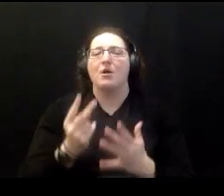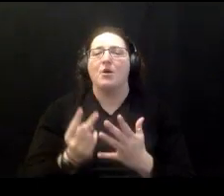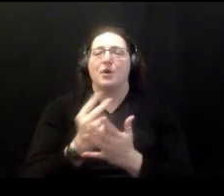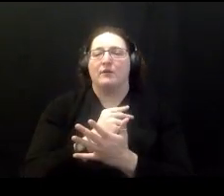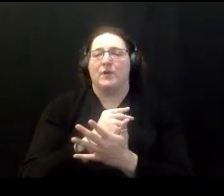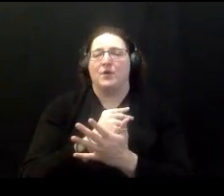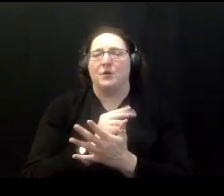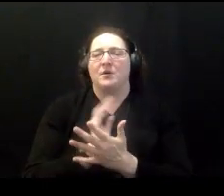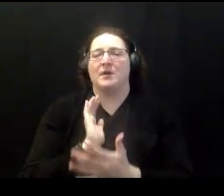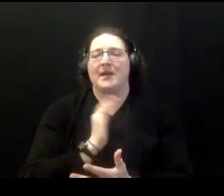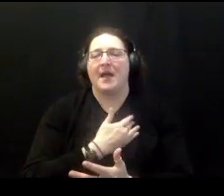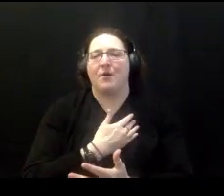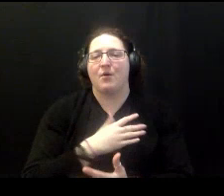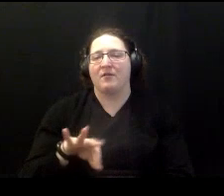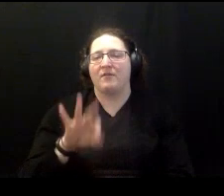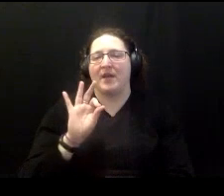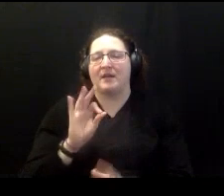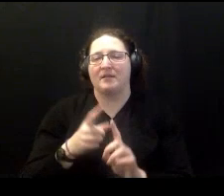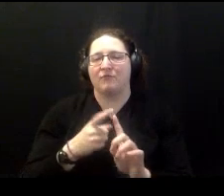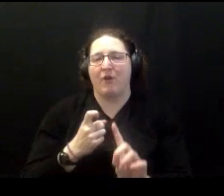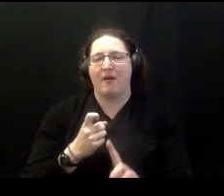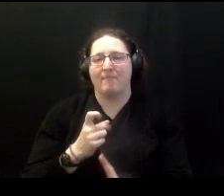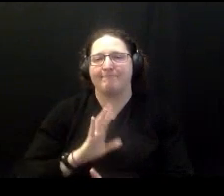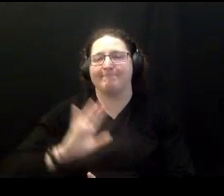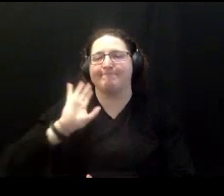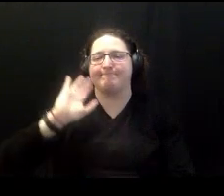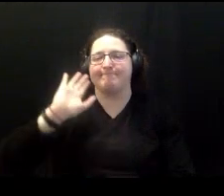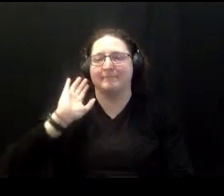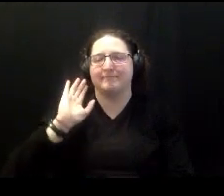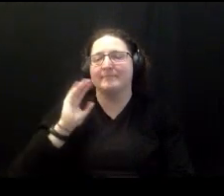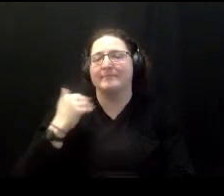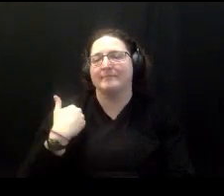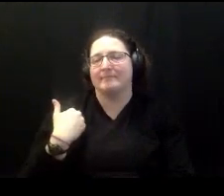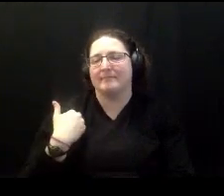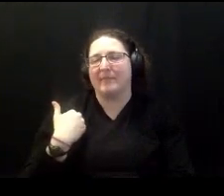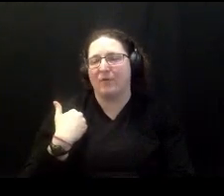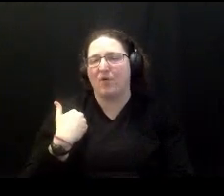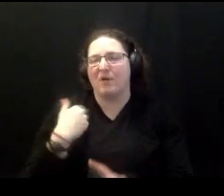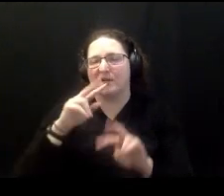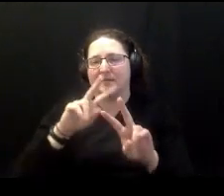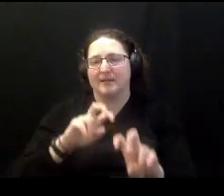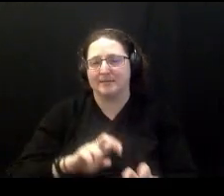findings from other risk assessments that have been conducted here in the state. This first